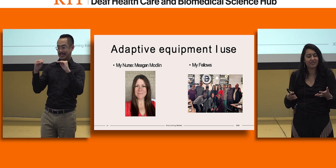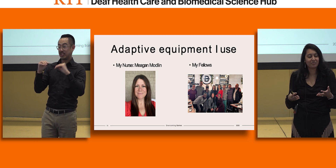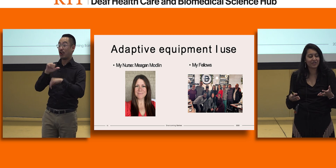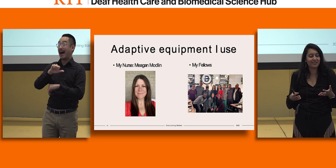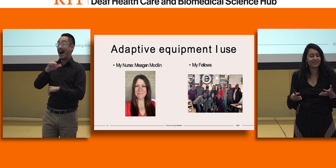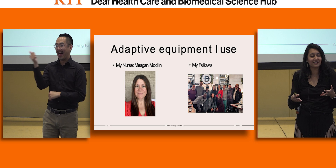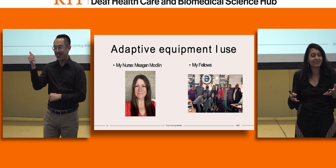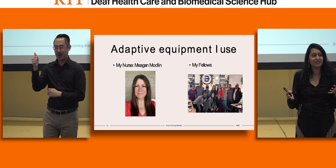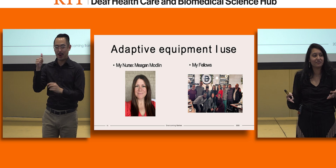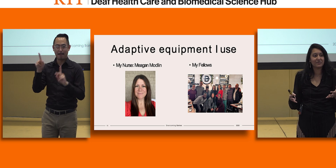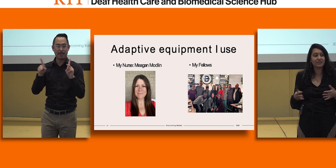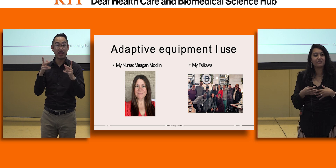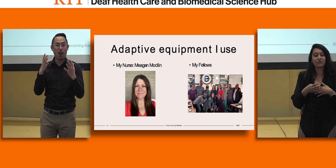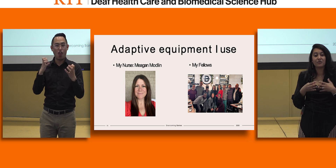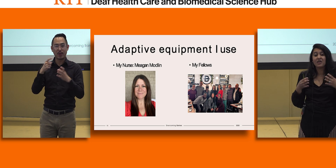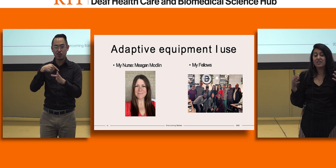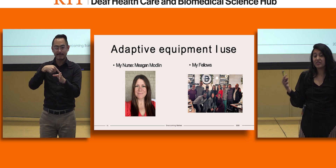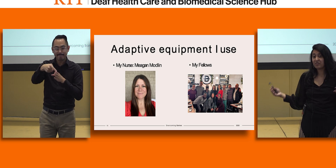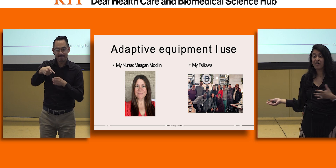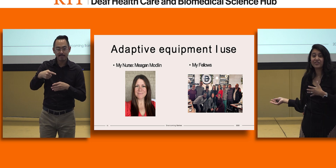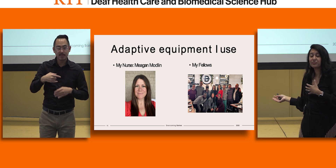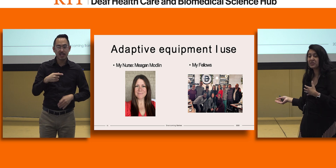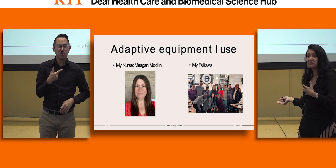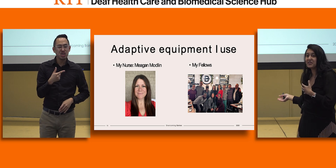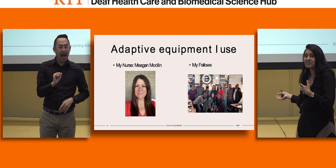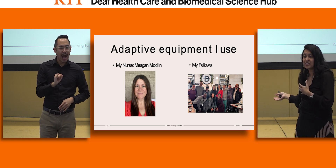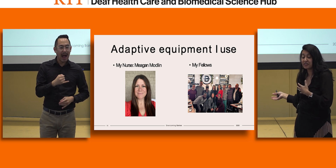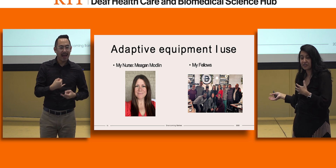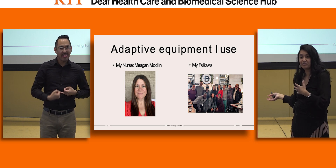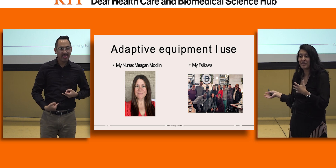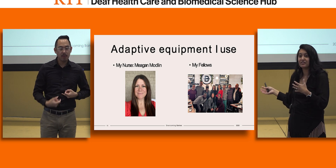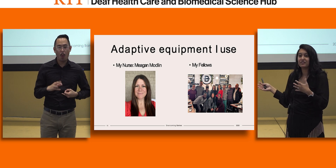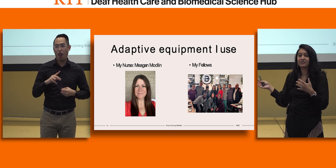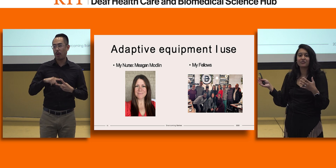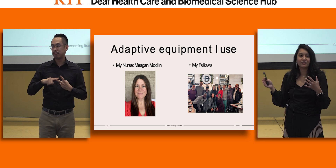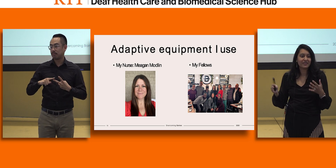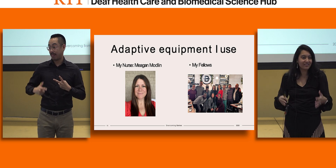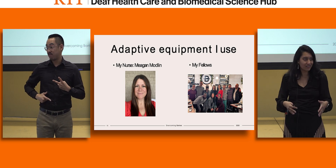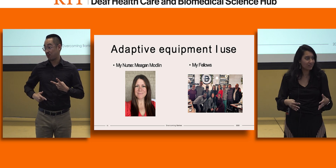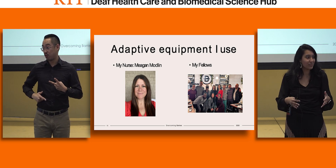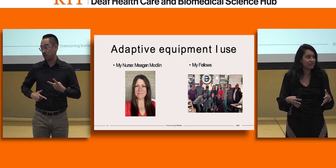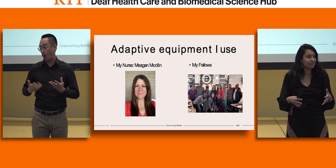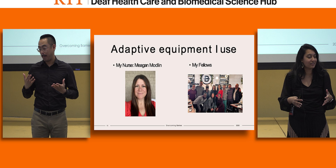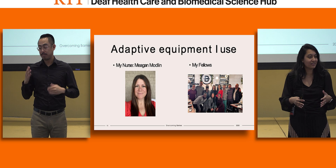and a hepatologist under me. And so, they're often with me in my clinic spaces or in the inpatient setting